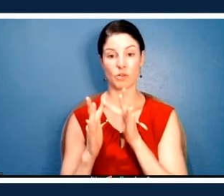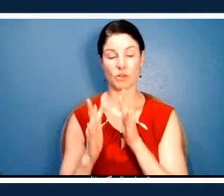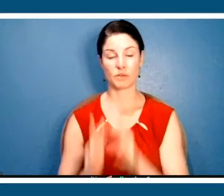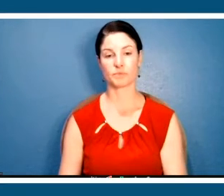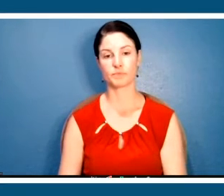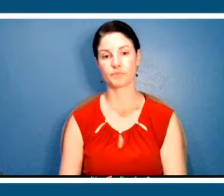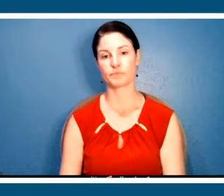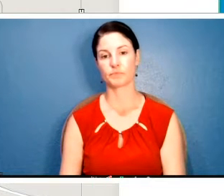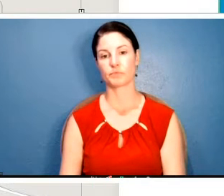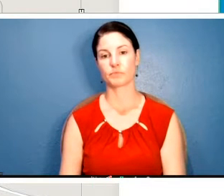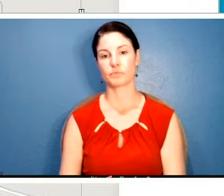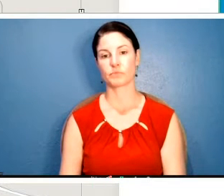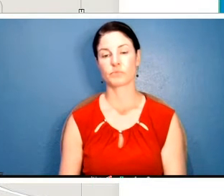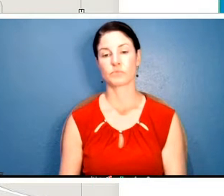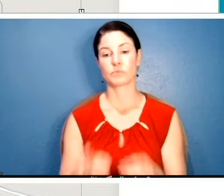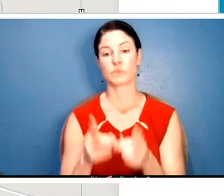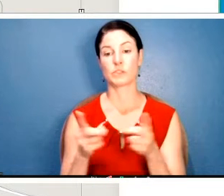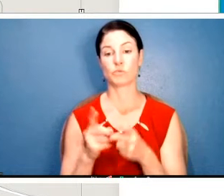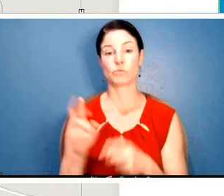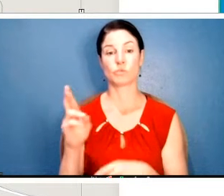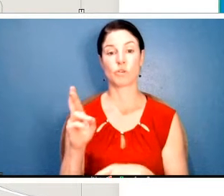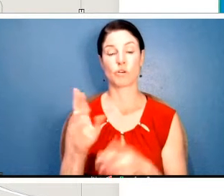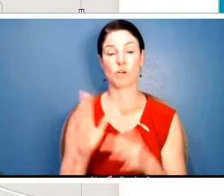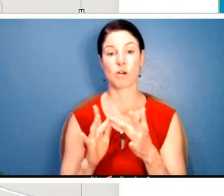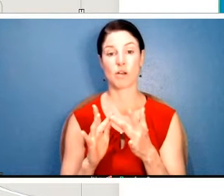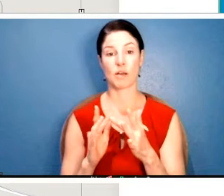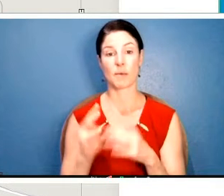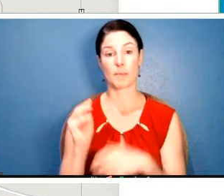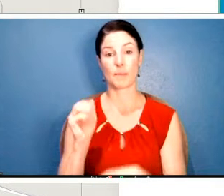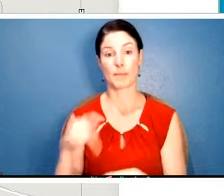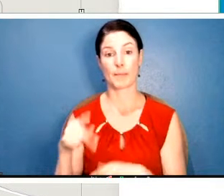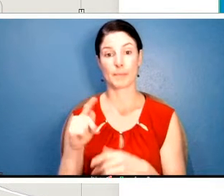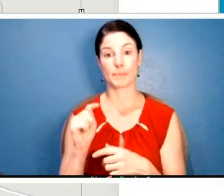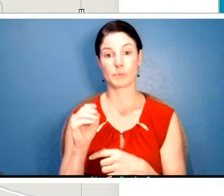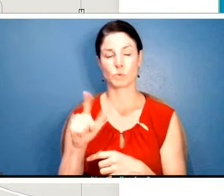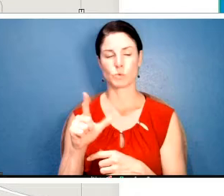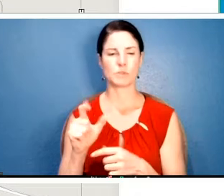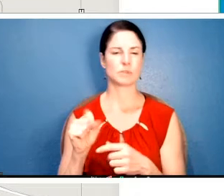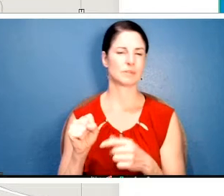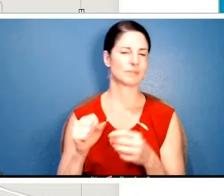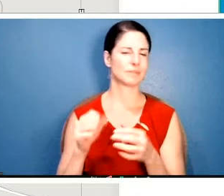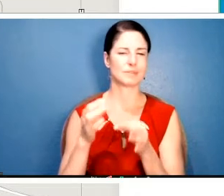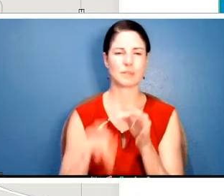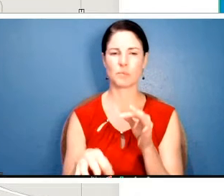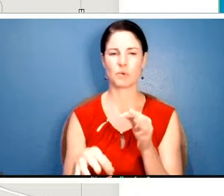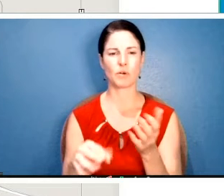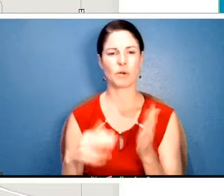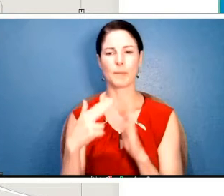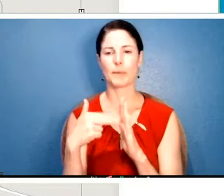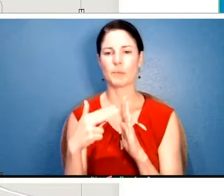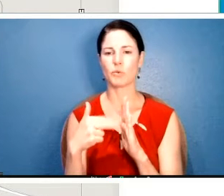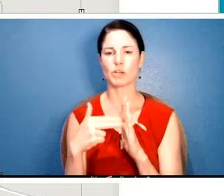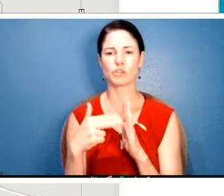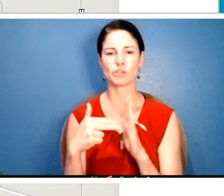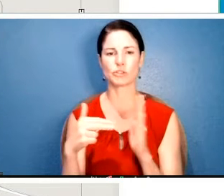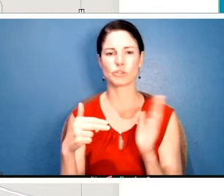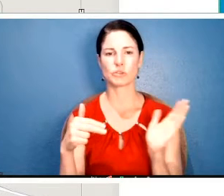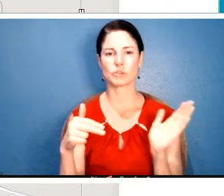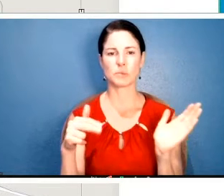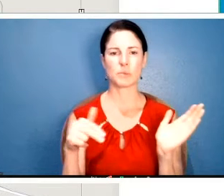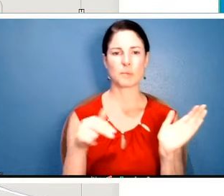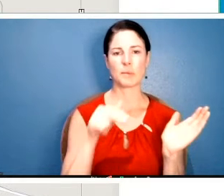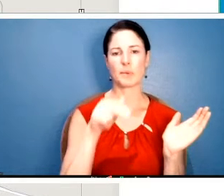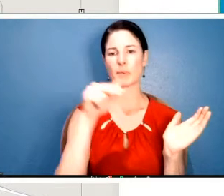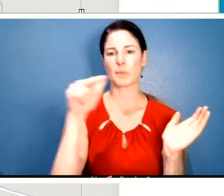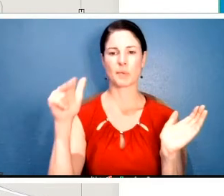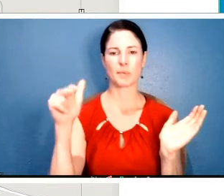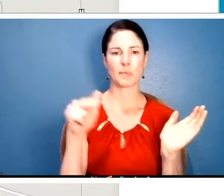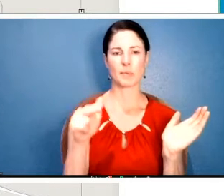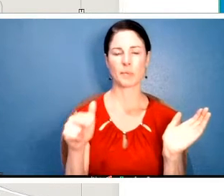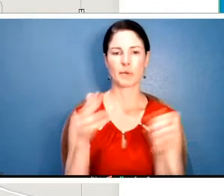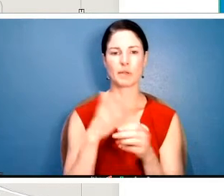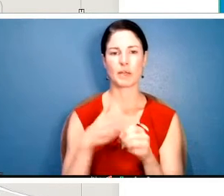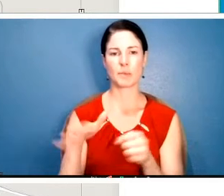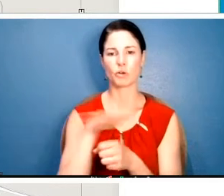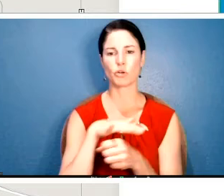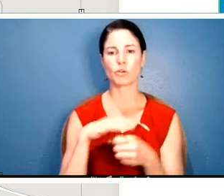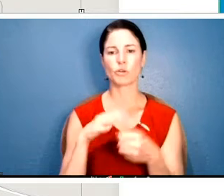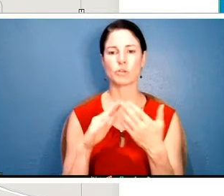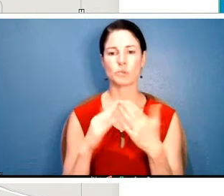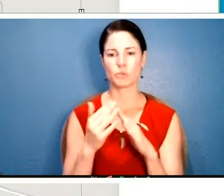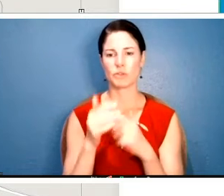SacGov: The district our online mapping tool is a simple online paintbrush tool that allows you to paint your neighborhood your community of interest.